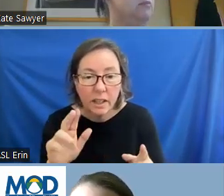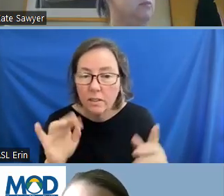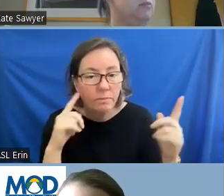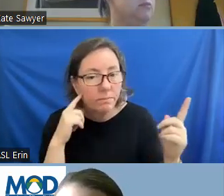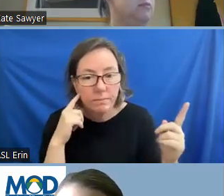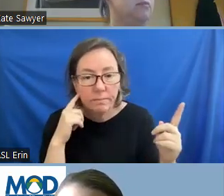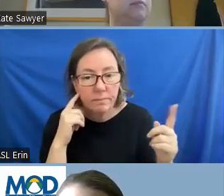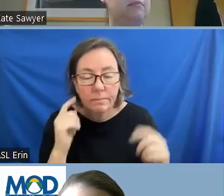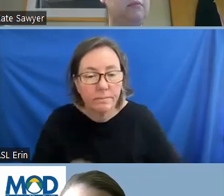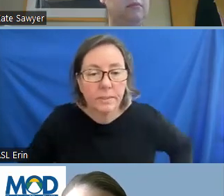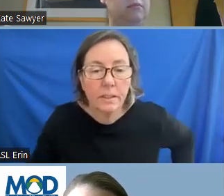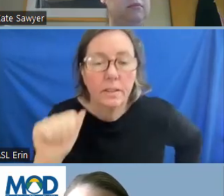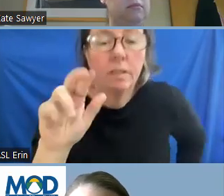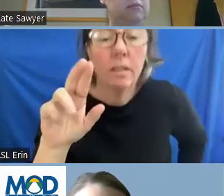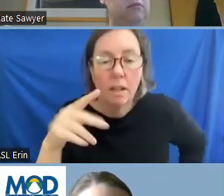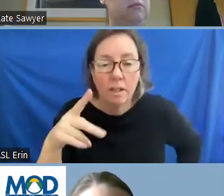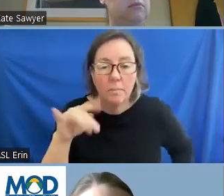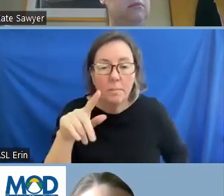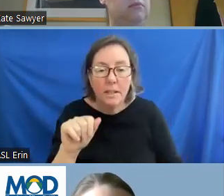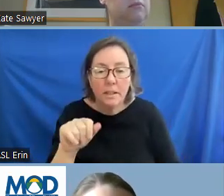You're muted.